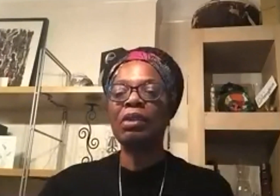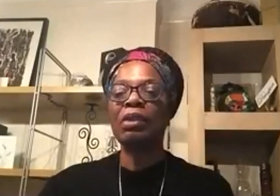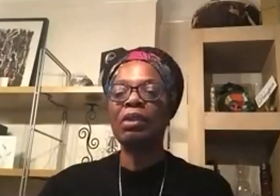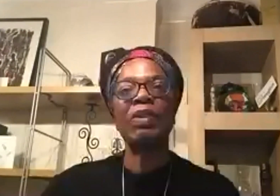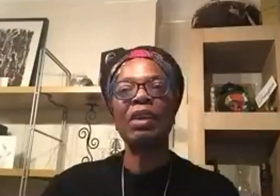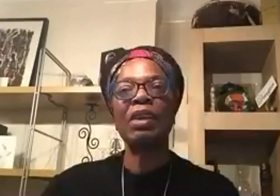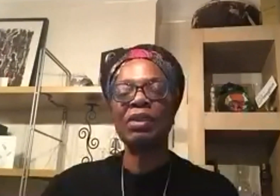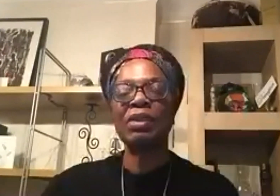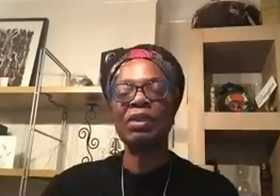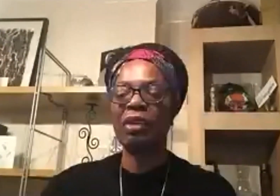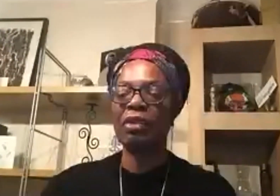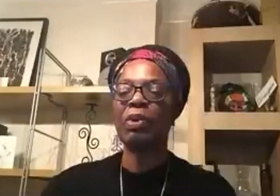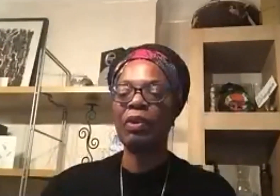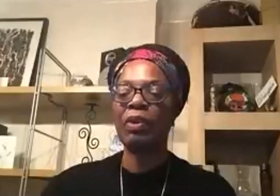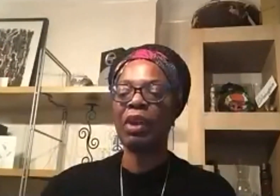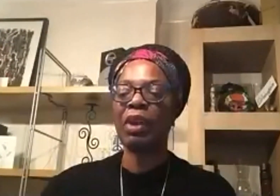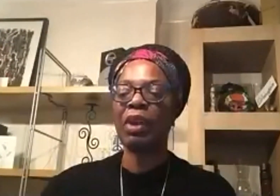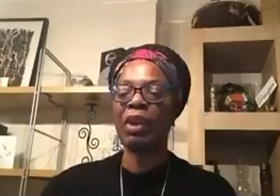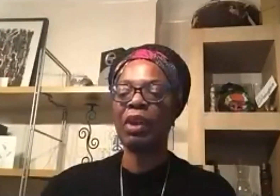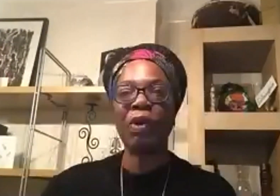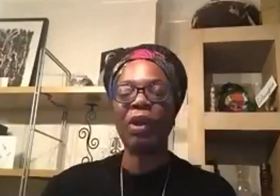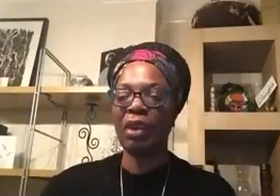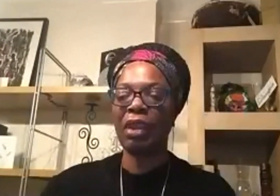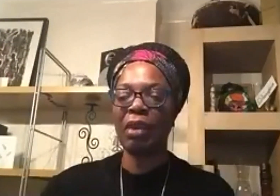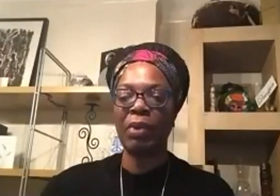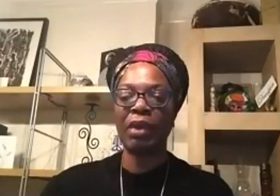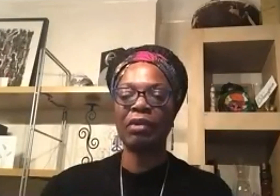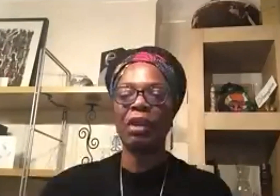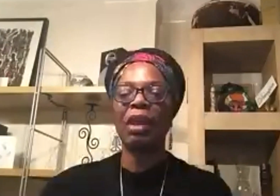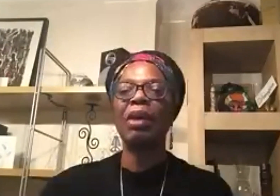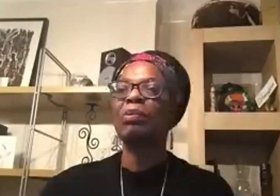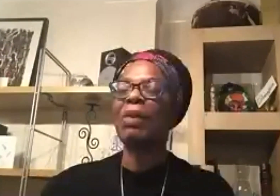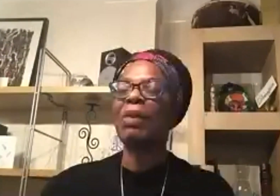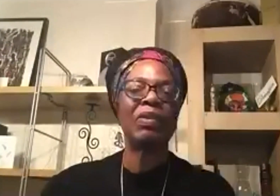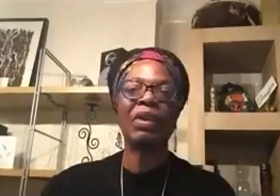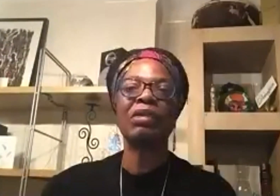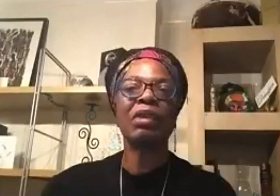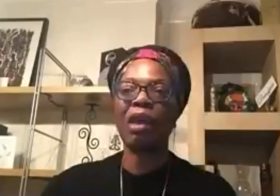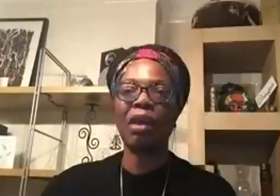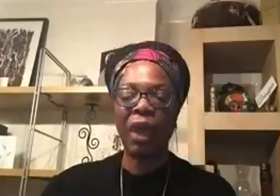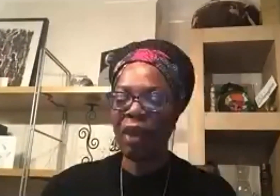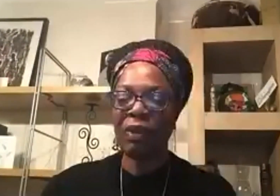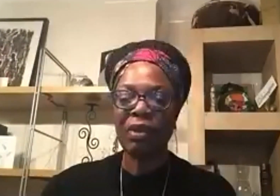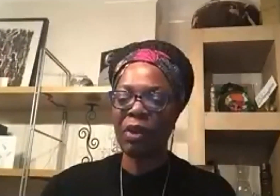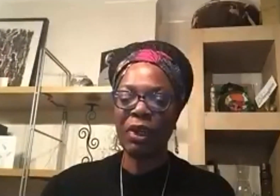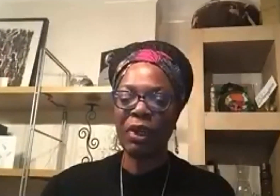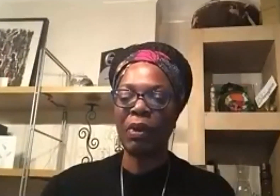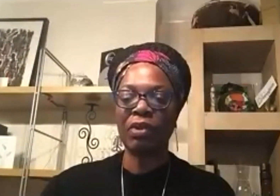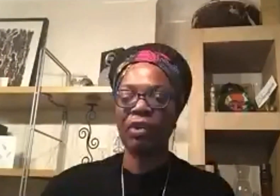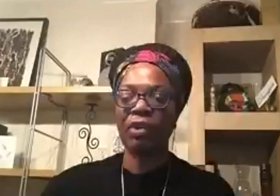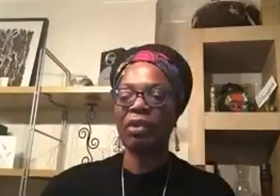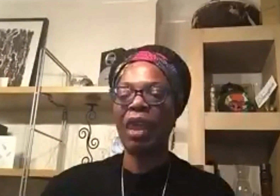COVID-19 vaccines approved and more trials taking place. Many of us have so many questions.